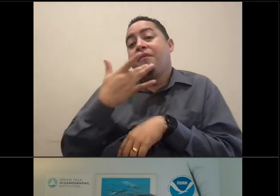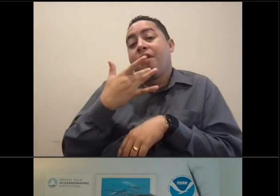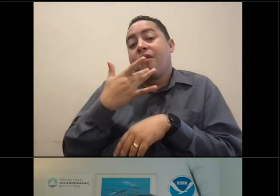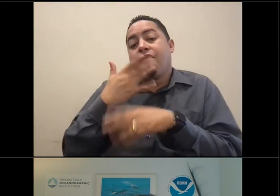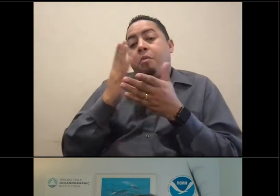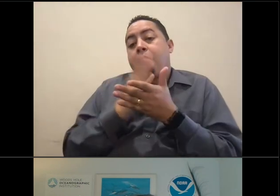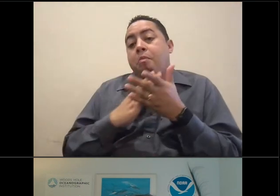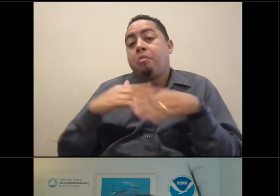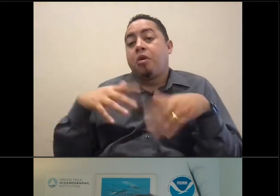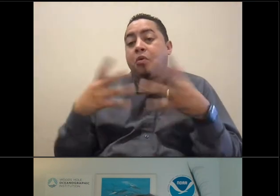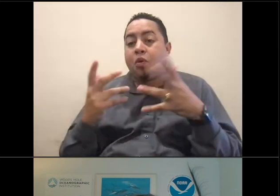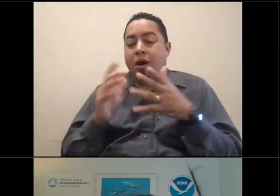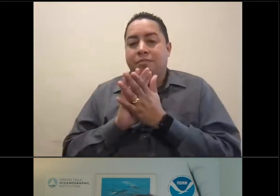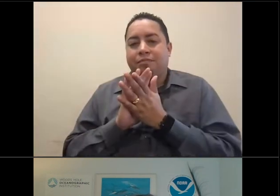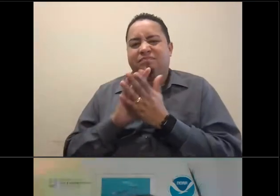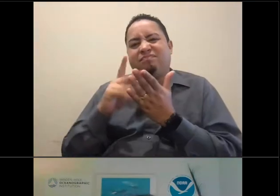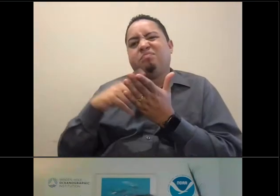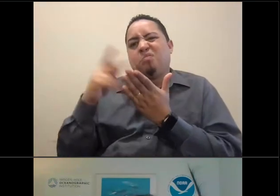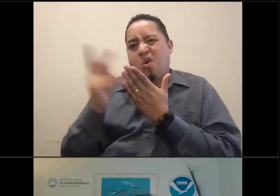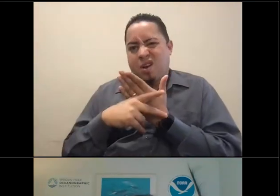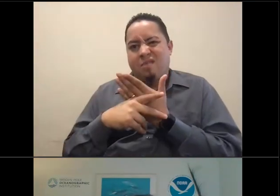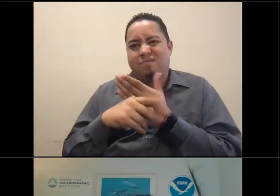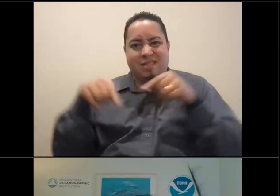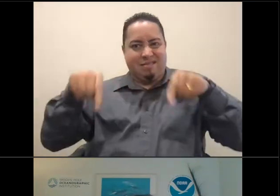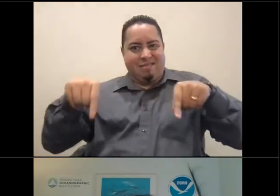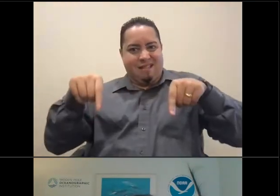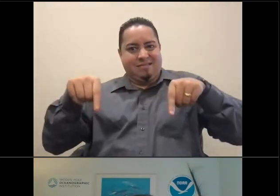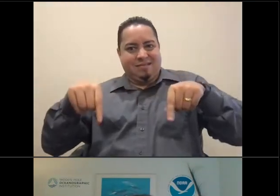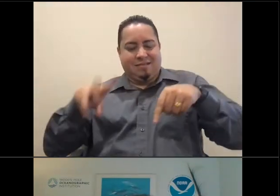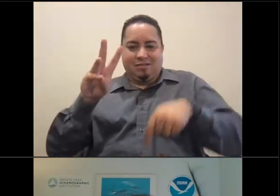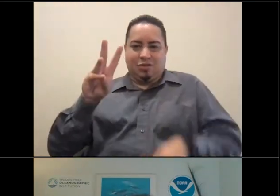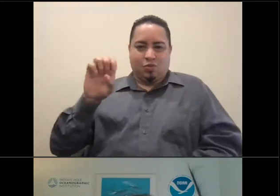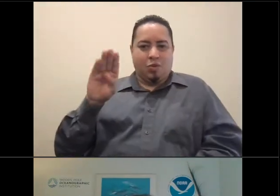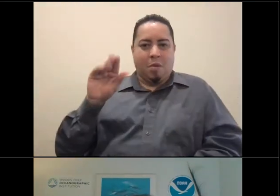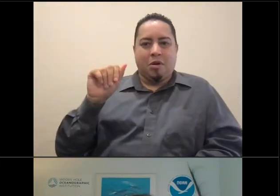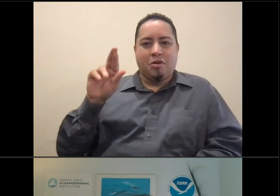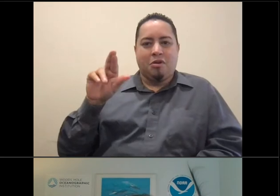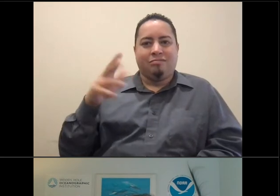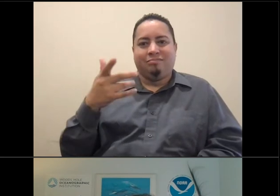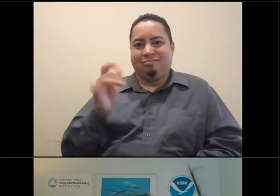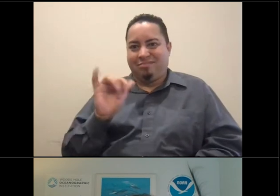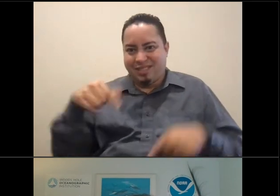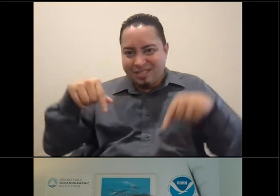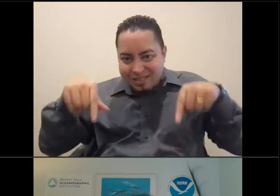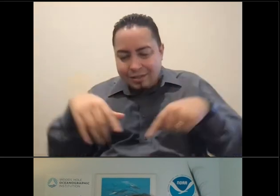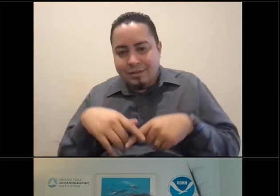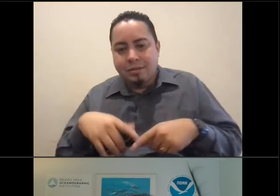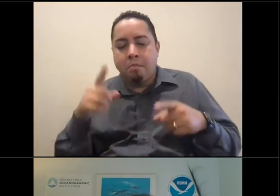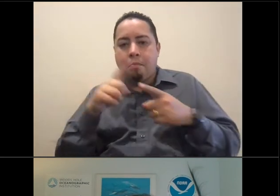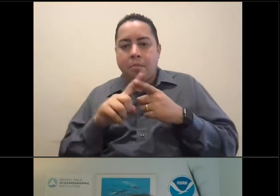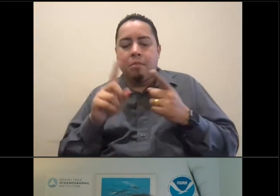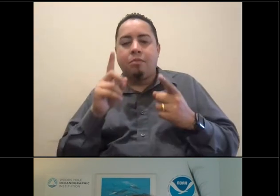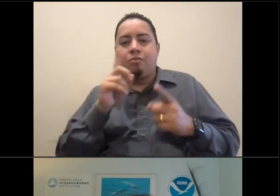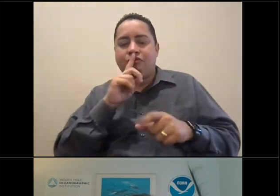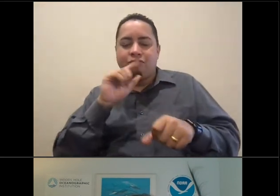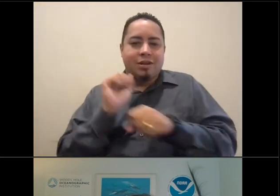is doing programs like this. And of course I would rather be doing it in person, but just reaching a wider audience and working with K-12 students,